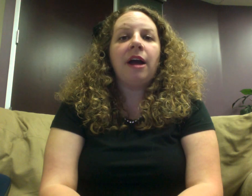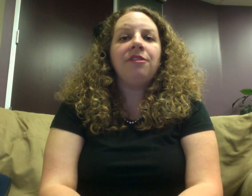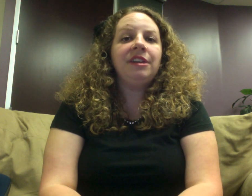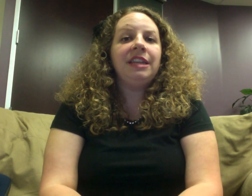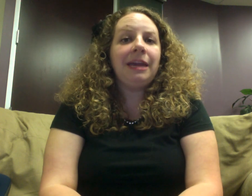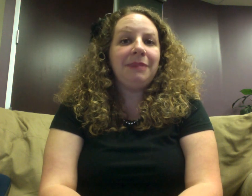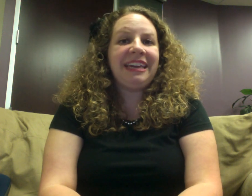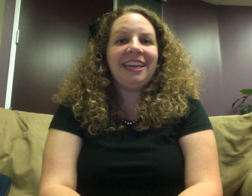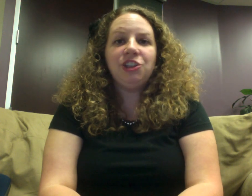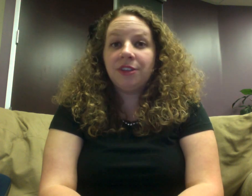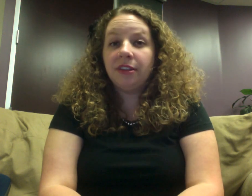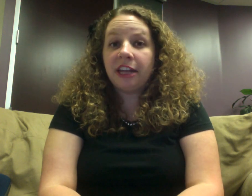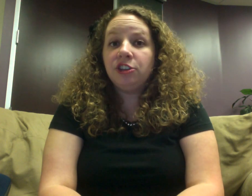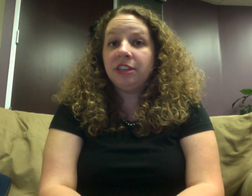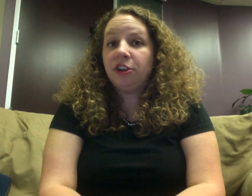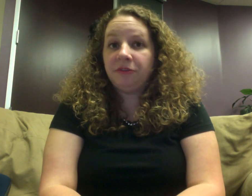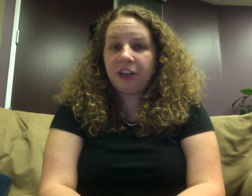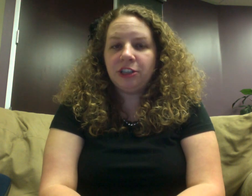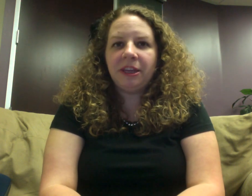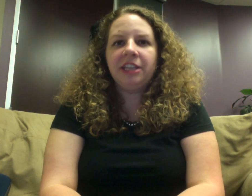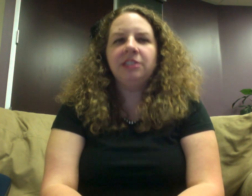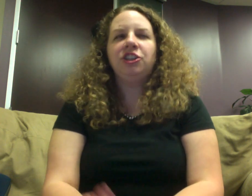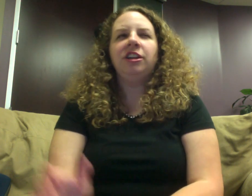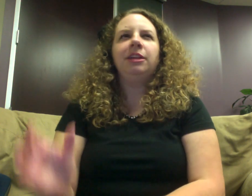rather than naming each of the letters that you're fingerspelling, because we generally